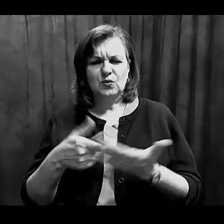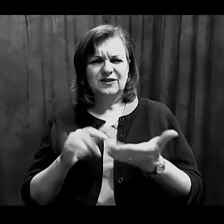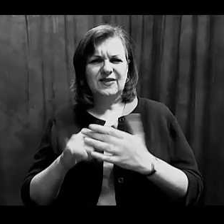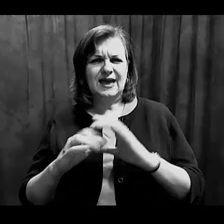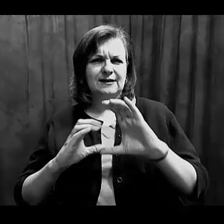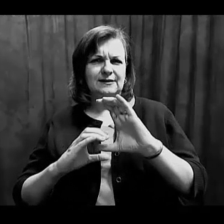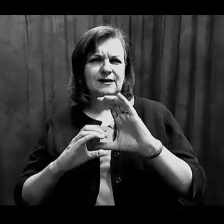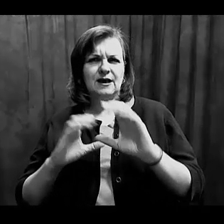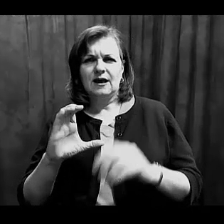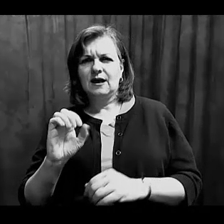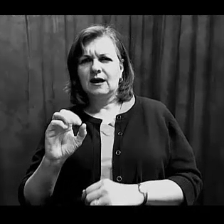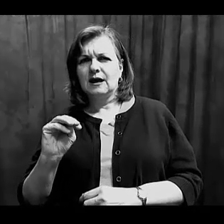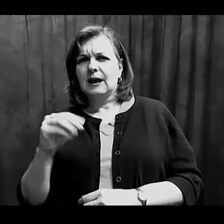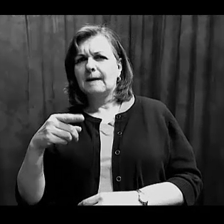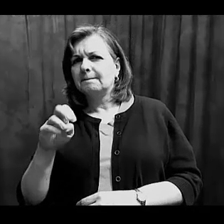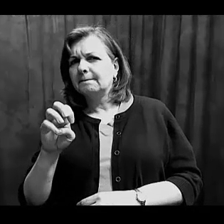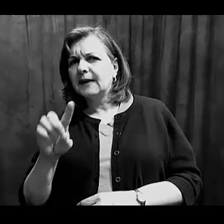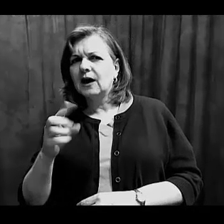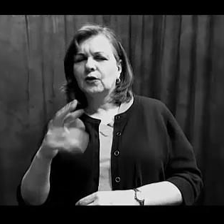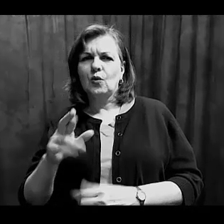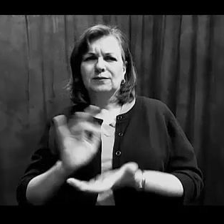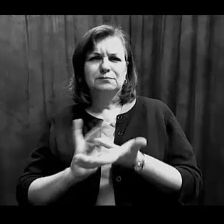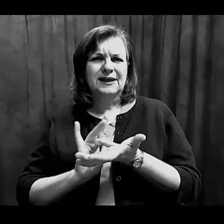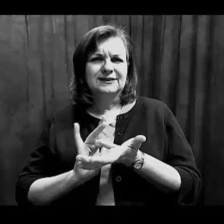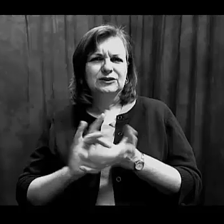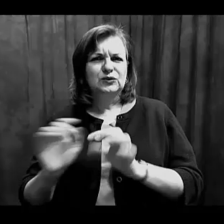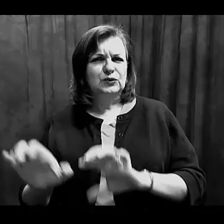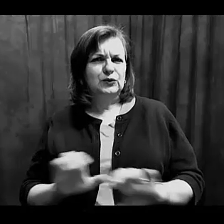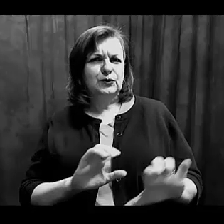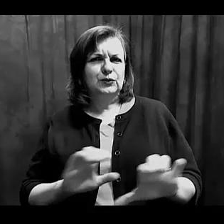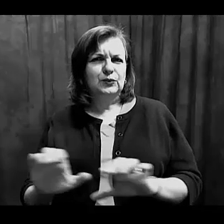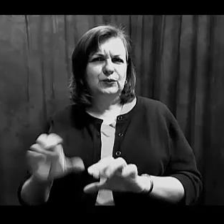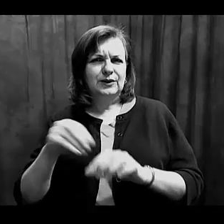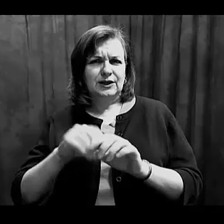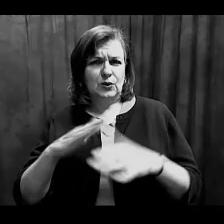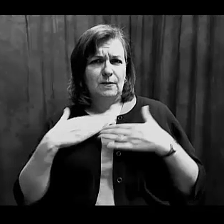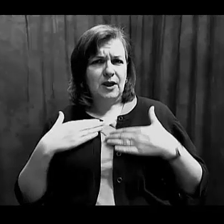what will this compound or drug do?